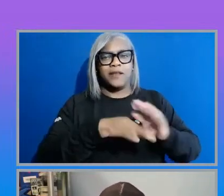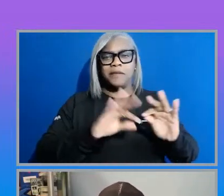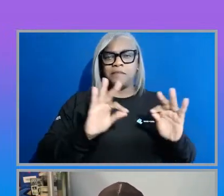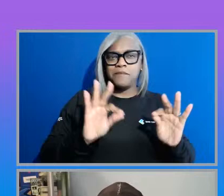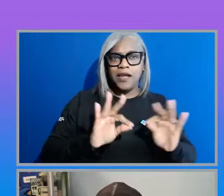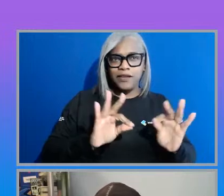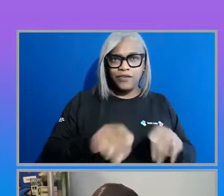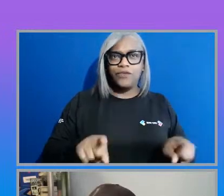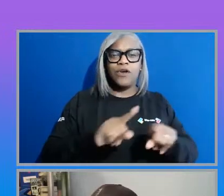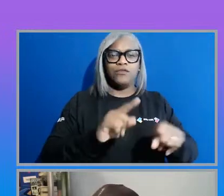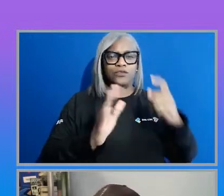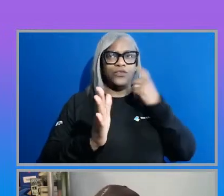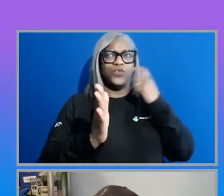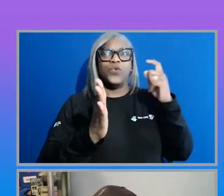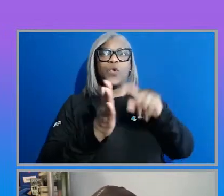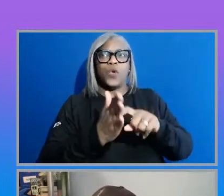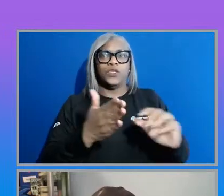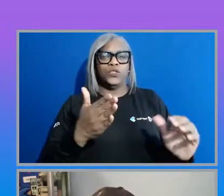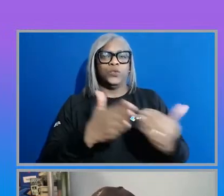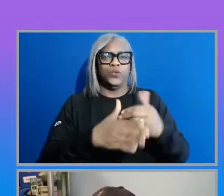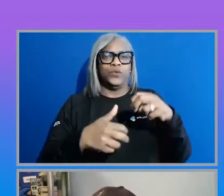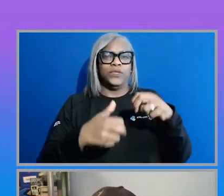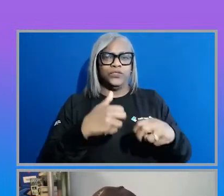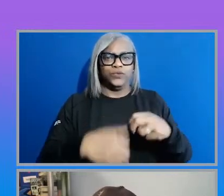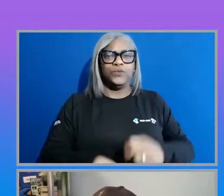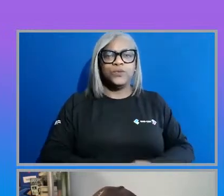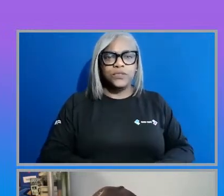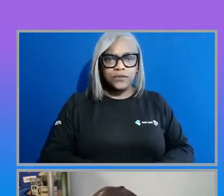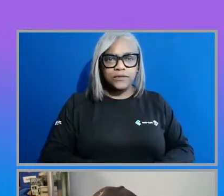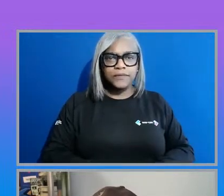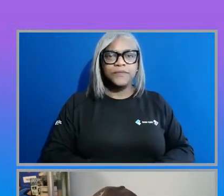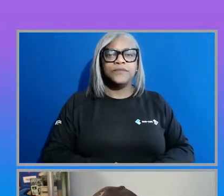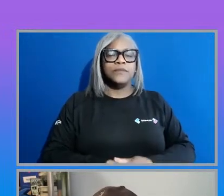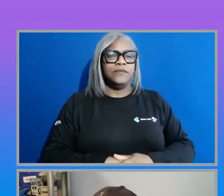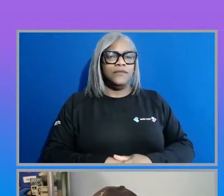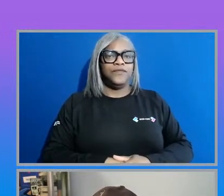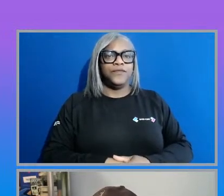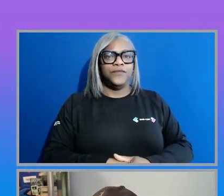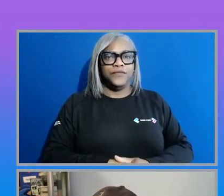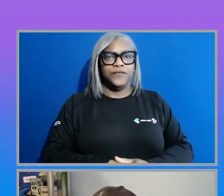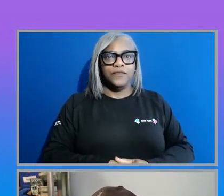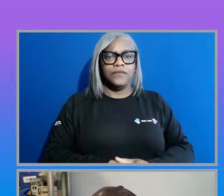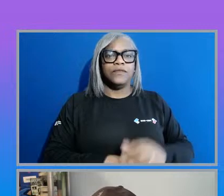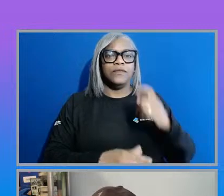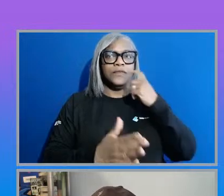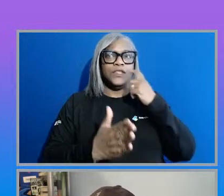new issues that I just introduced. So I can actually so